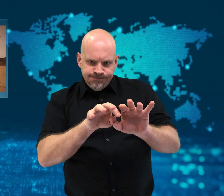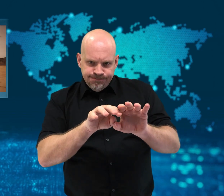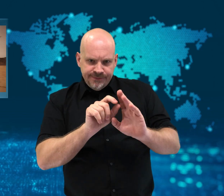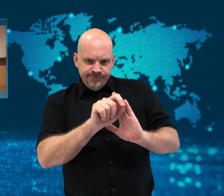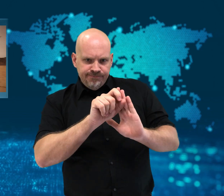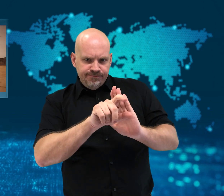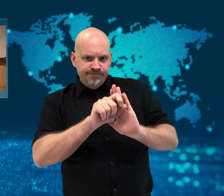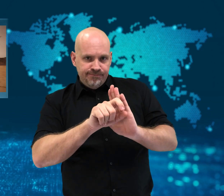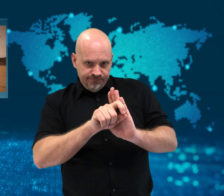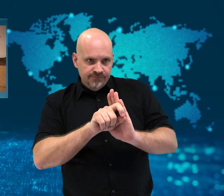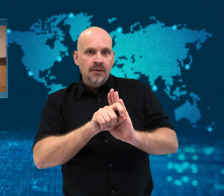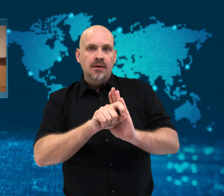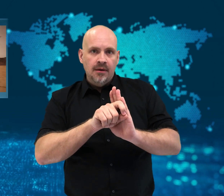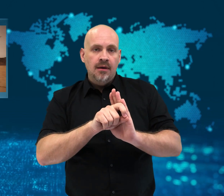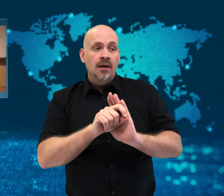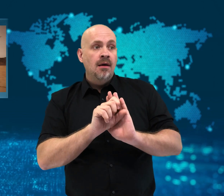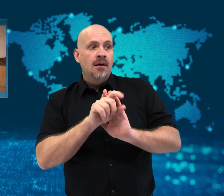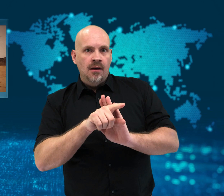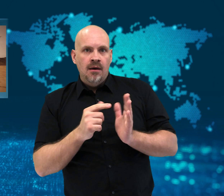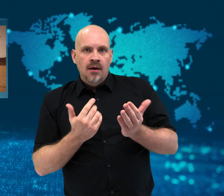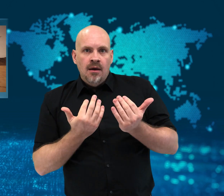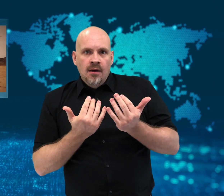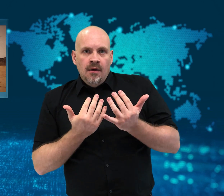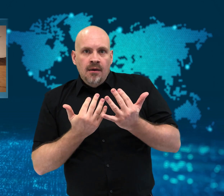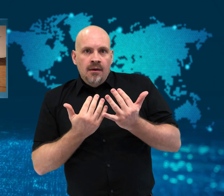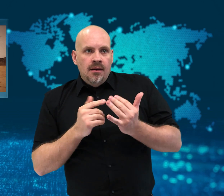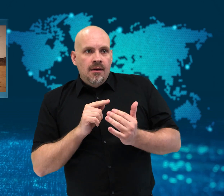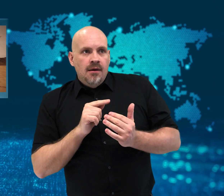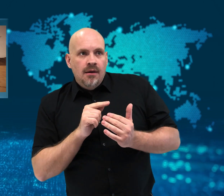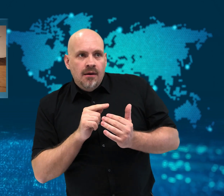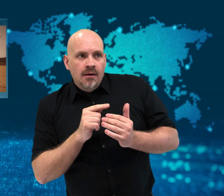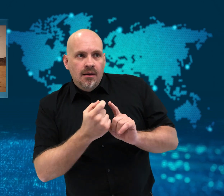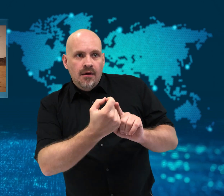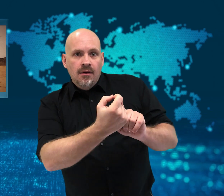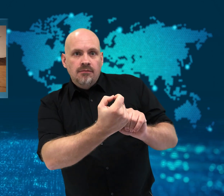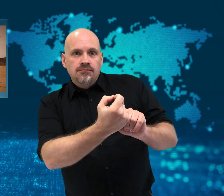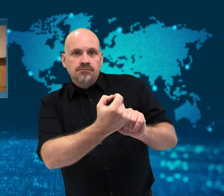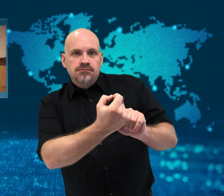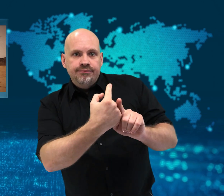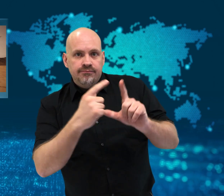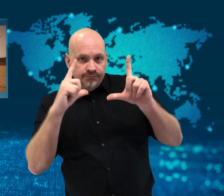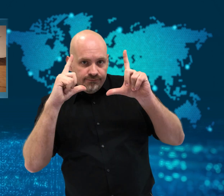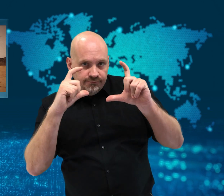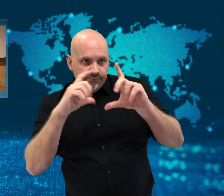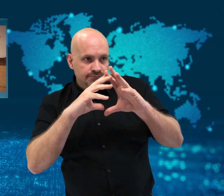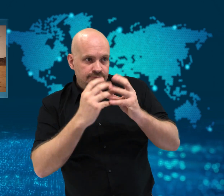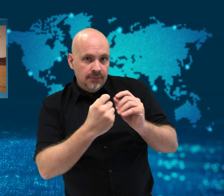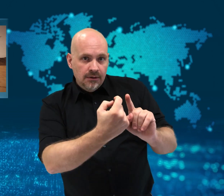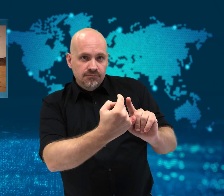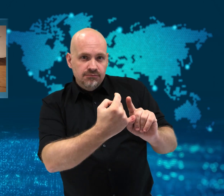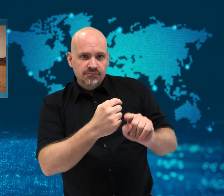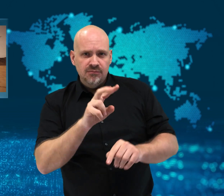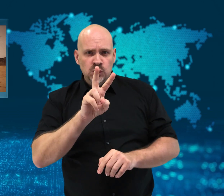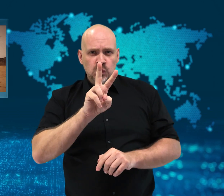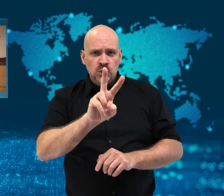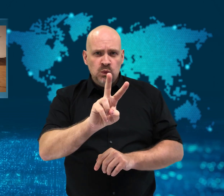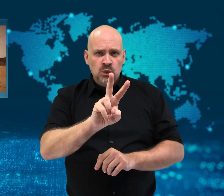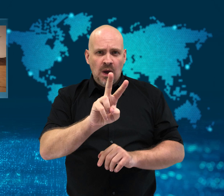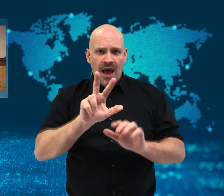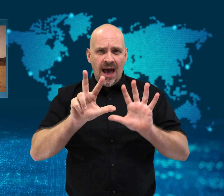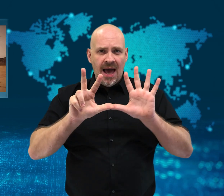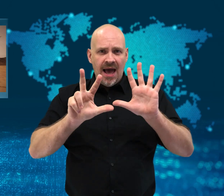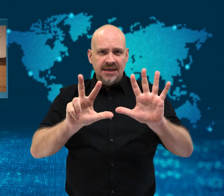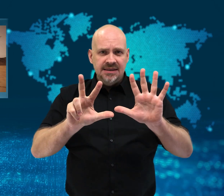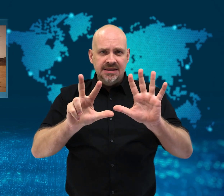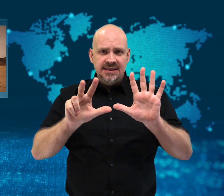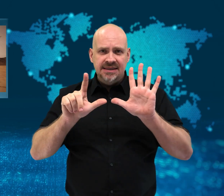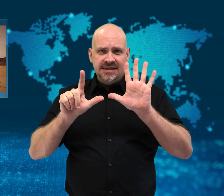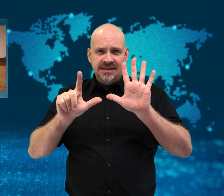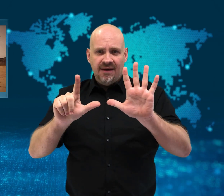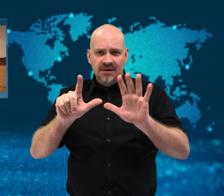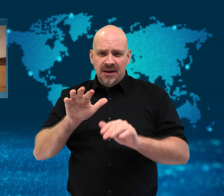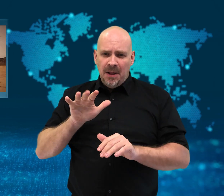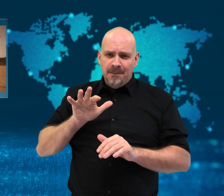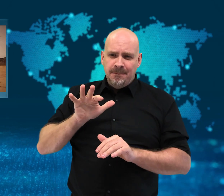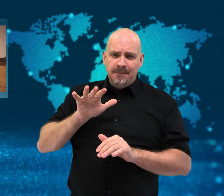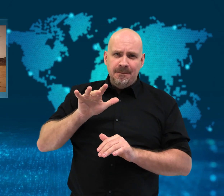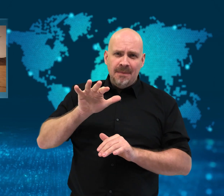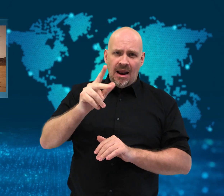team waited for three hours as data transmitted 287 million